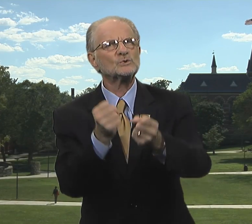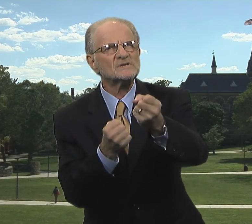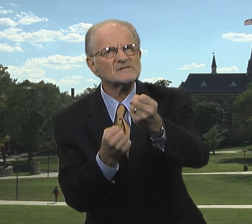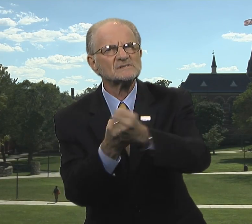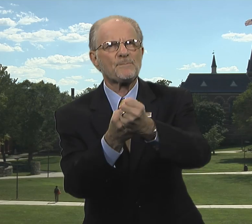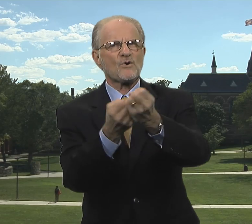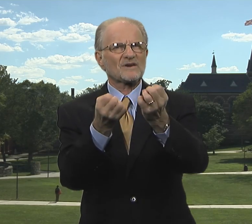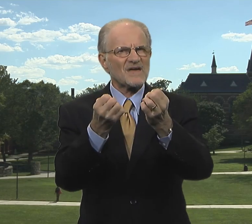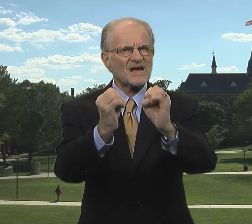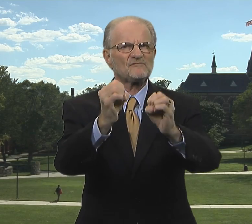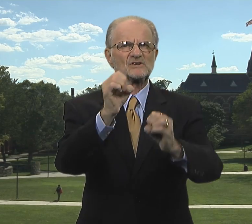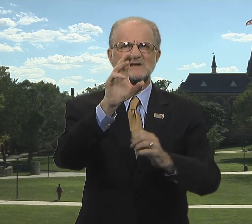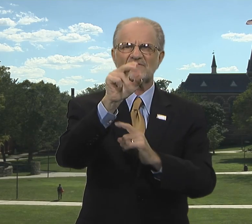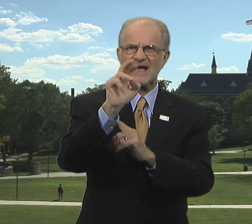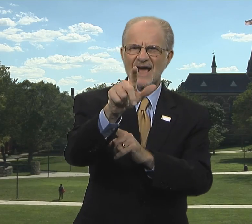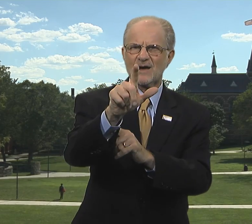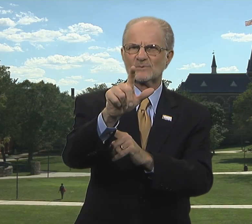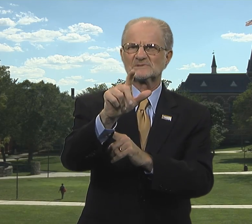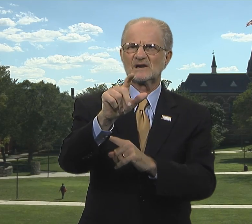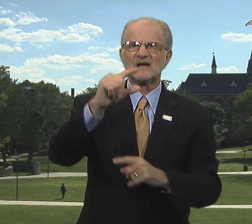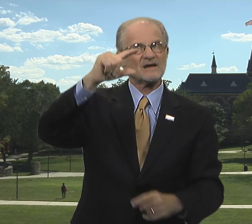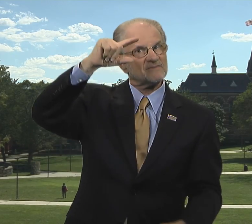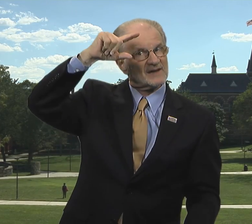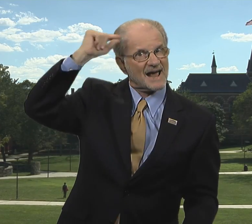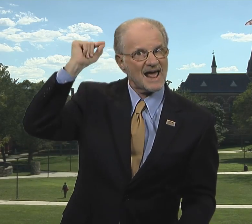To support the efforts of the Council,